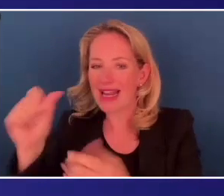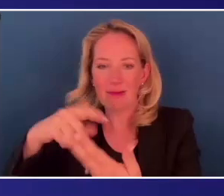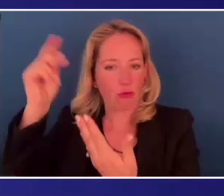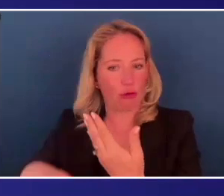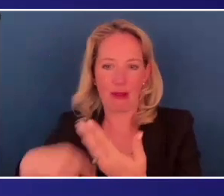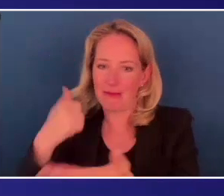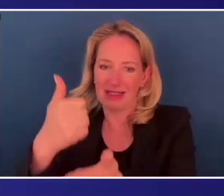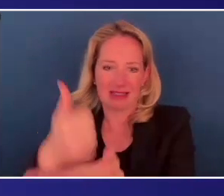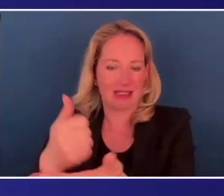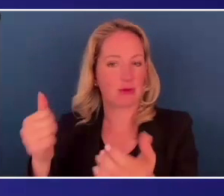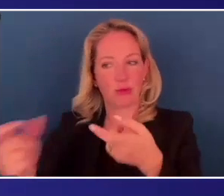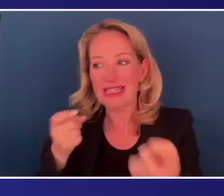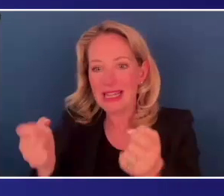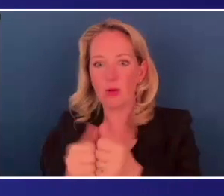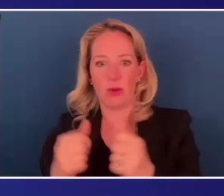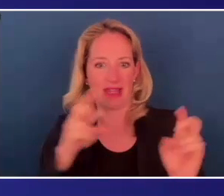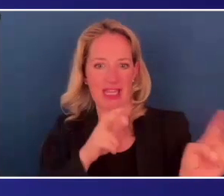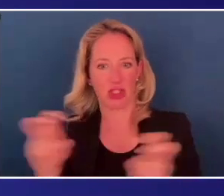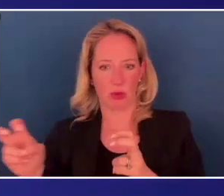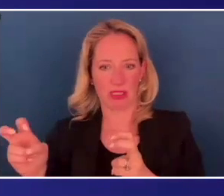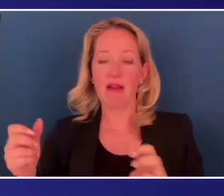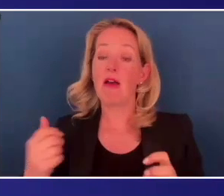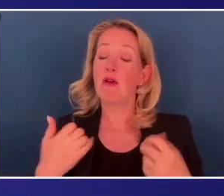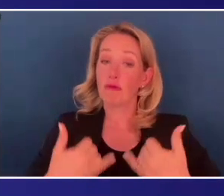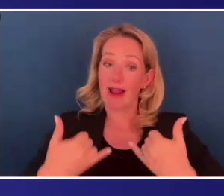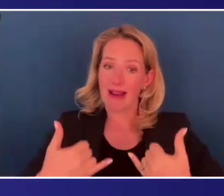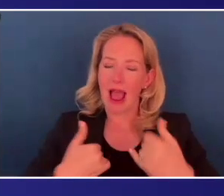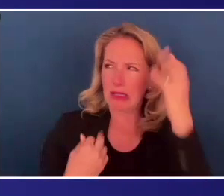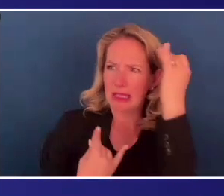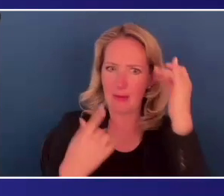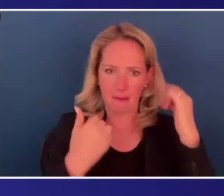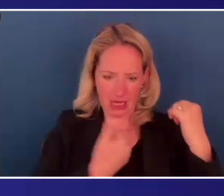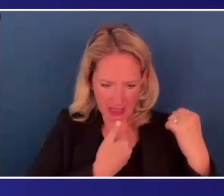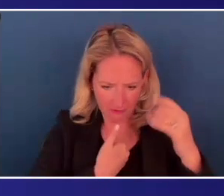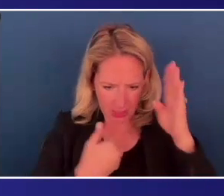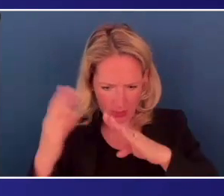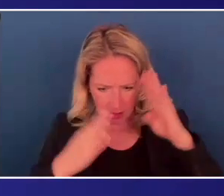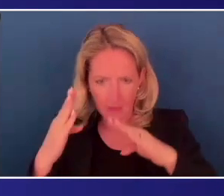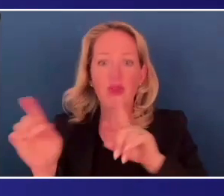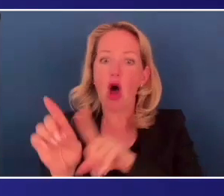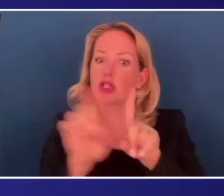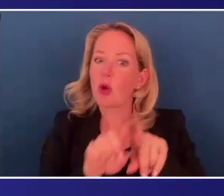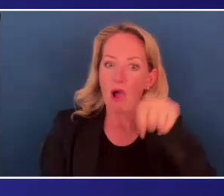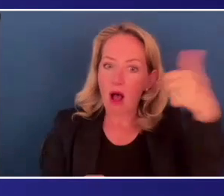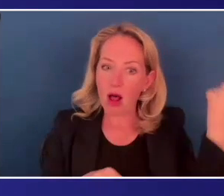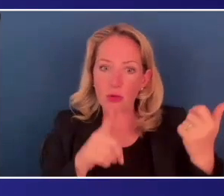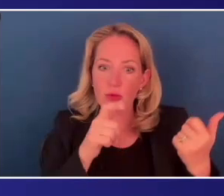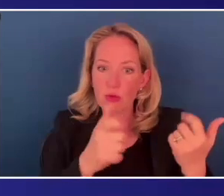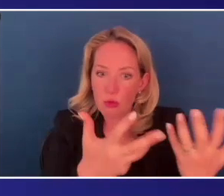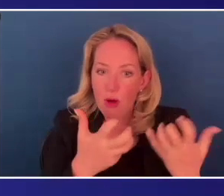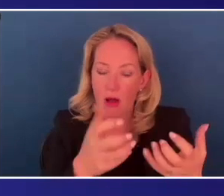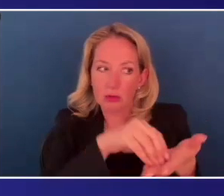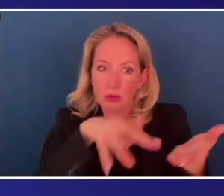At this point, I'm thinking of not only myself, but those who are going for loan forgiveness as a way to make student loan payments work for our budgets and how much we will be struggling if this option is ripped apart from us.